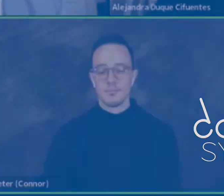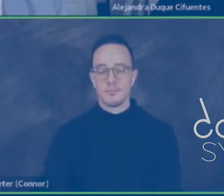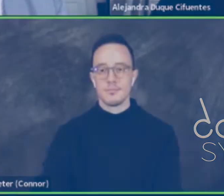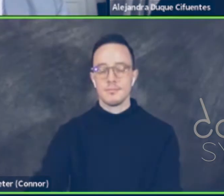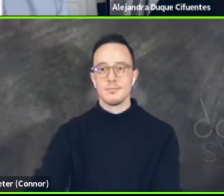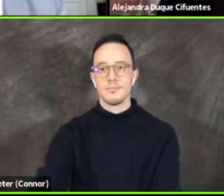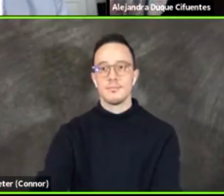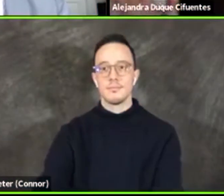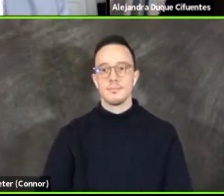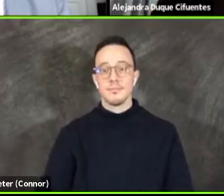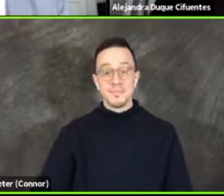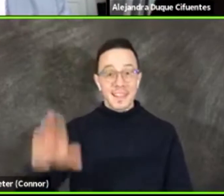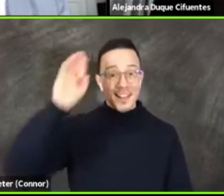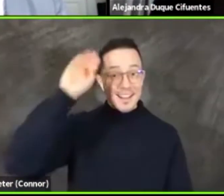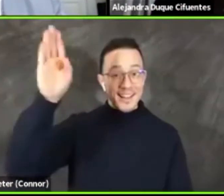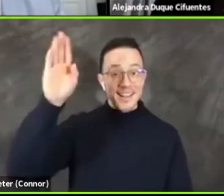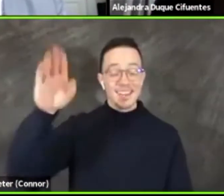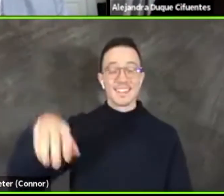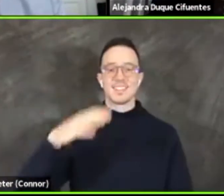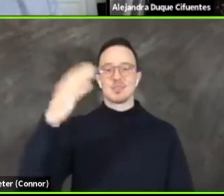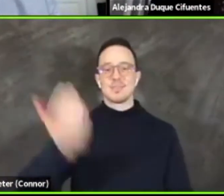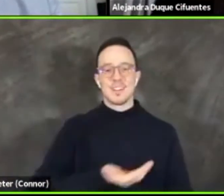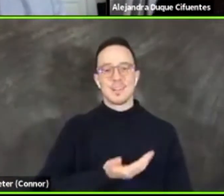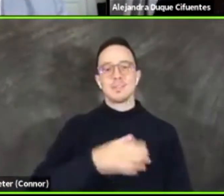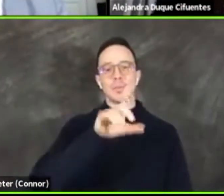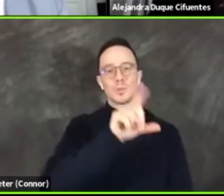HELLO, AND WELCOME TO THE 2020 DIGITAL SYMPOSIUM